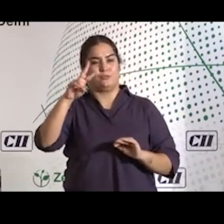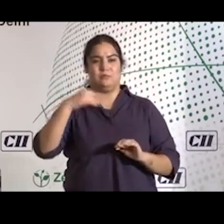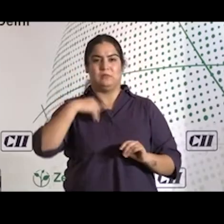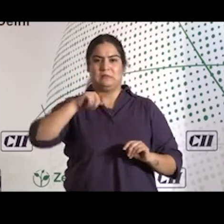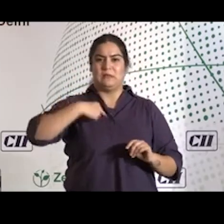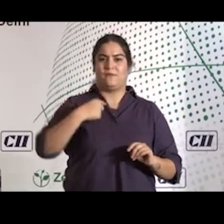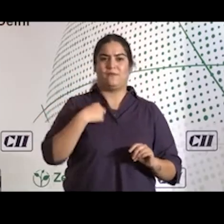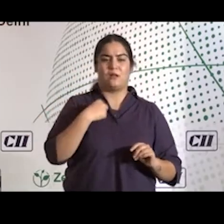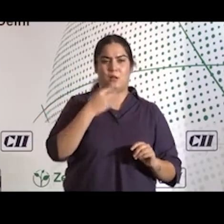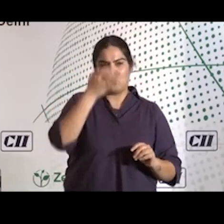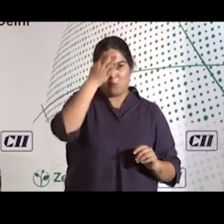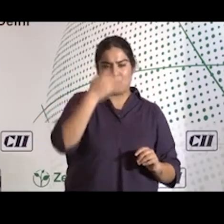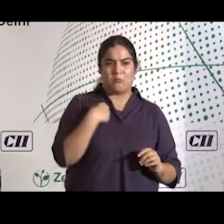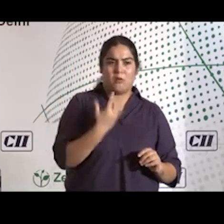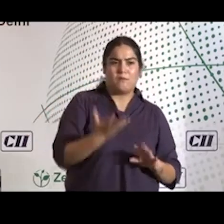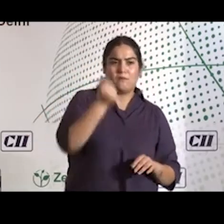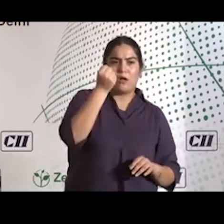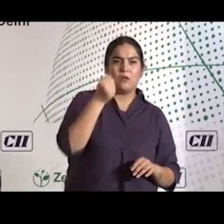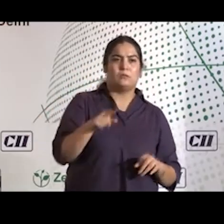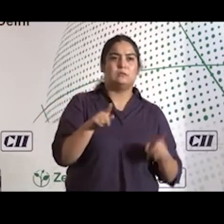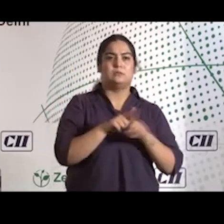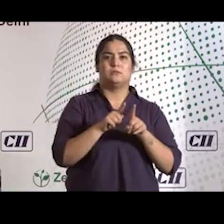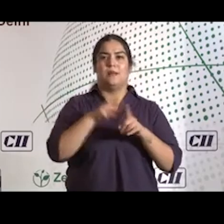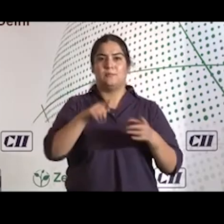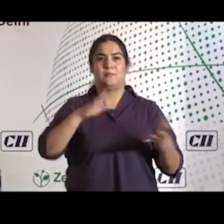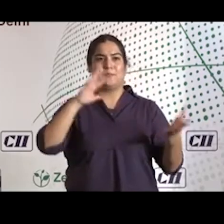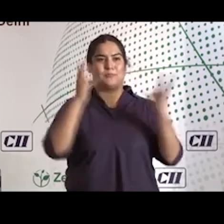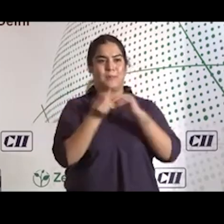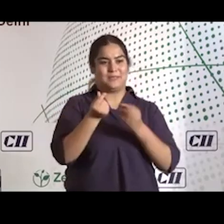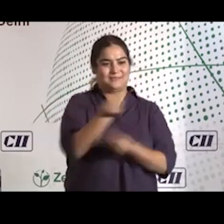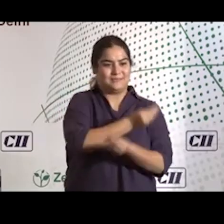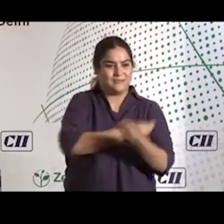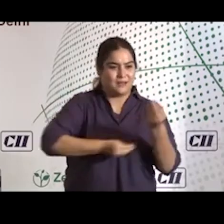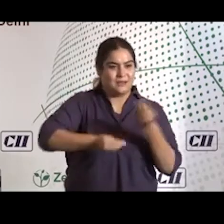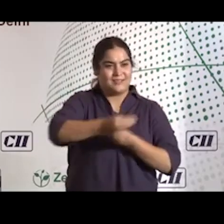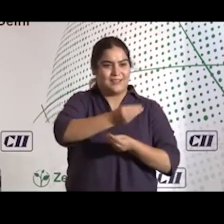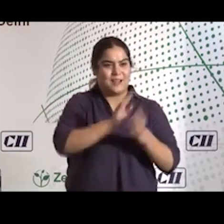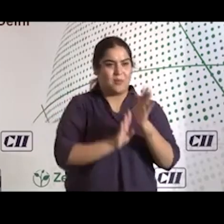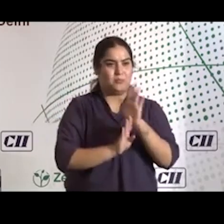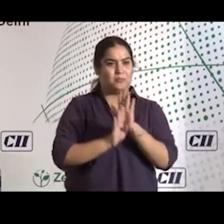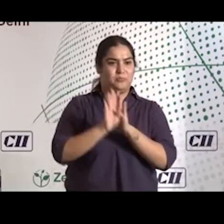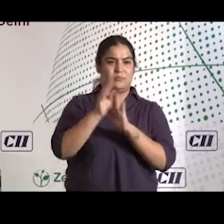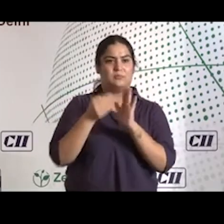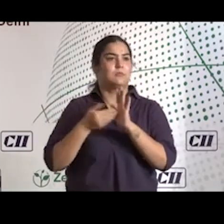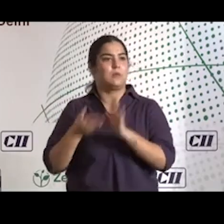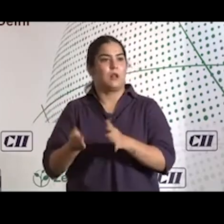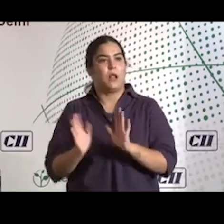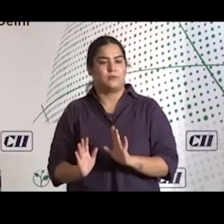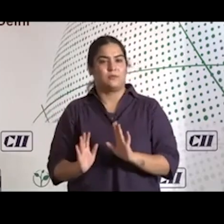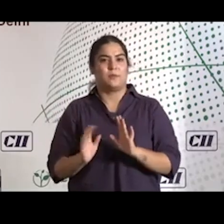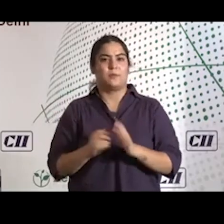that globalization of economy has happened.